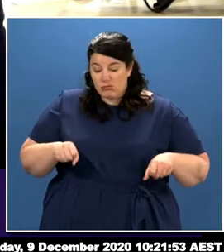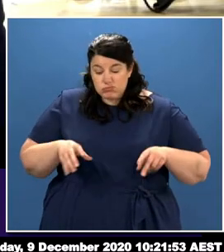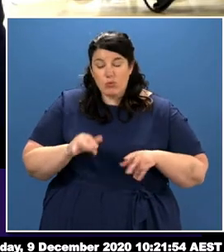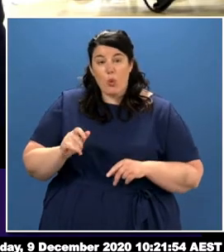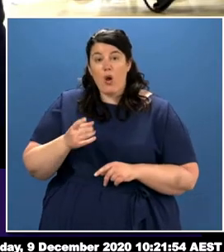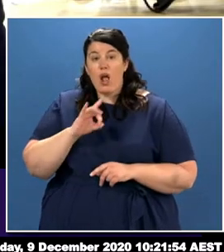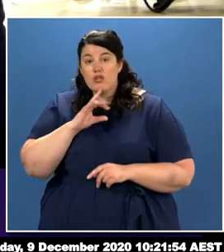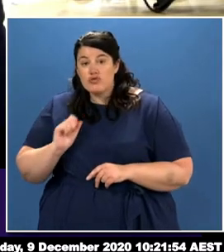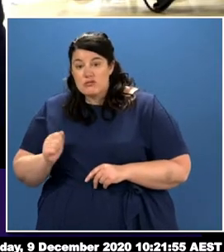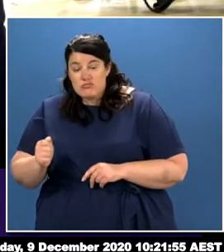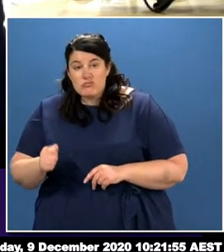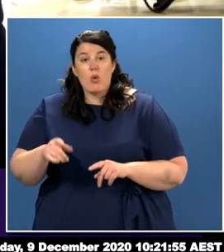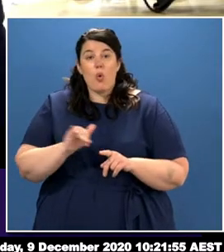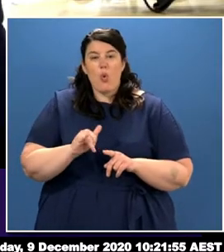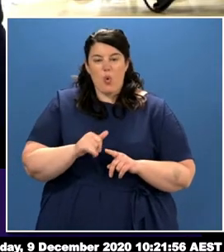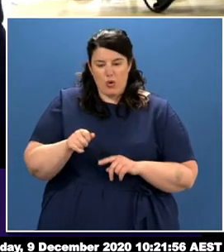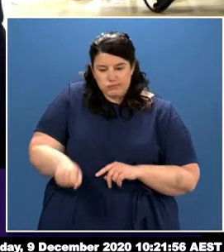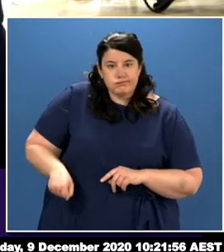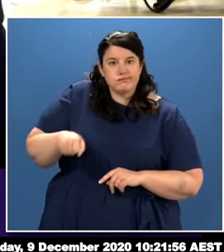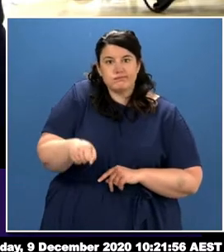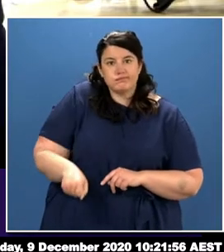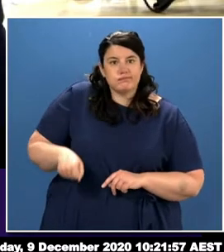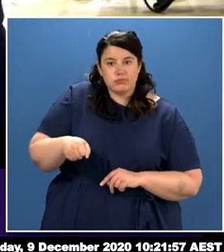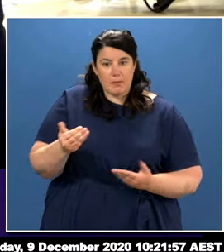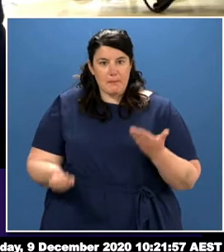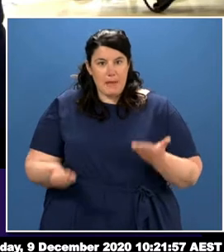And I also have a walking stick for balance because my hips have frozen